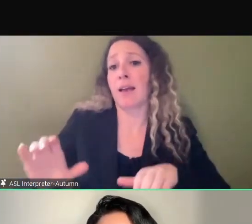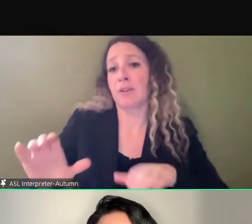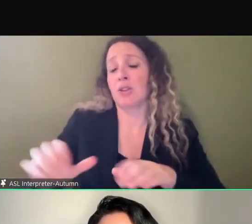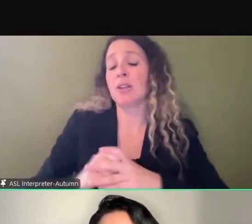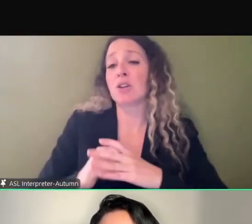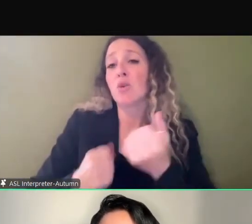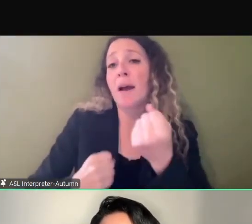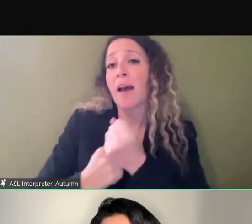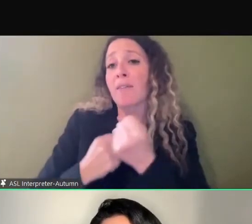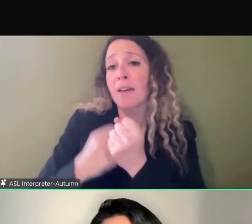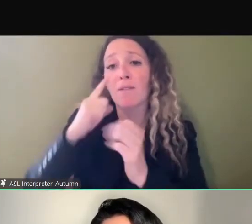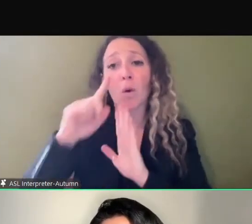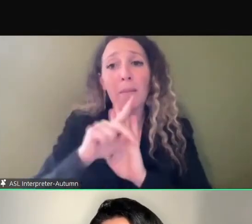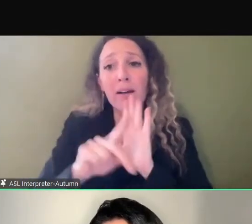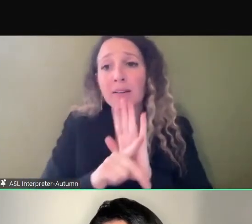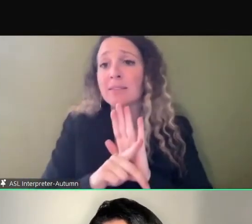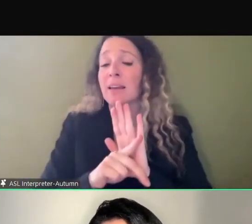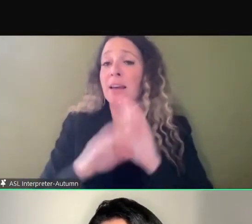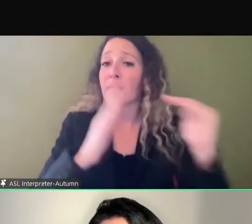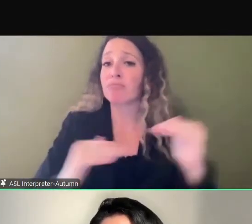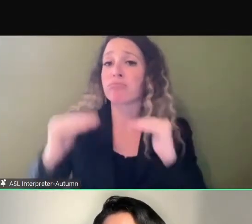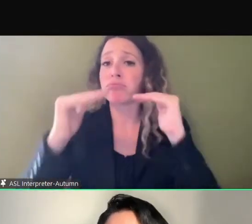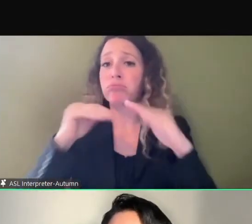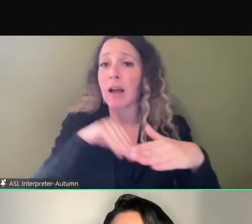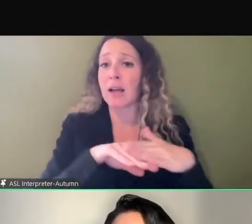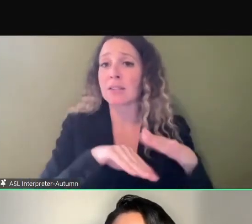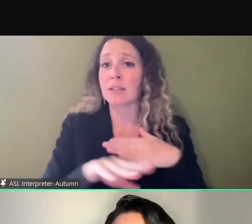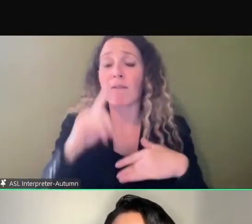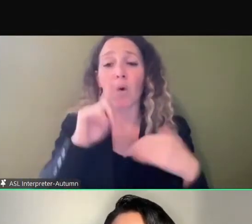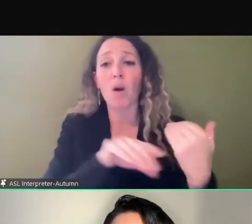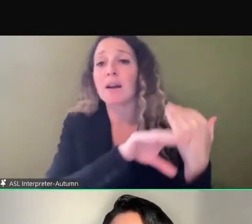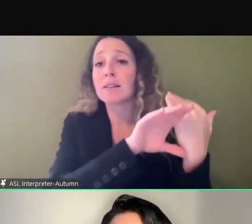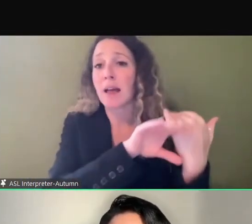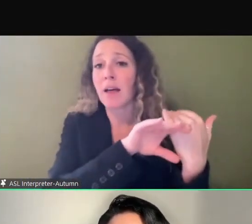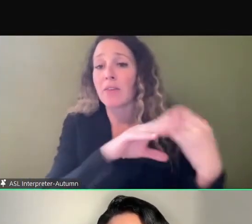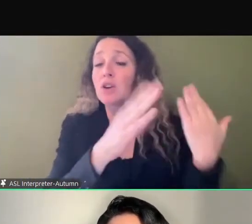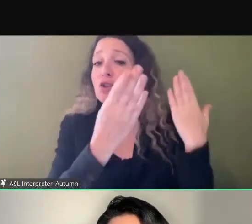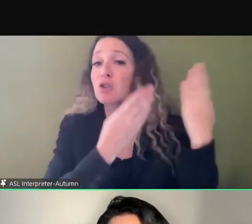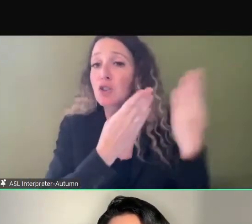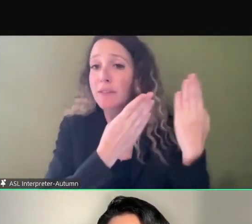that enhance access to telehealth services. And previously, he was a chief of staff in